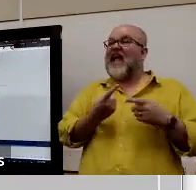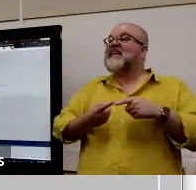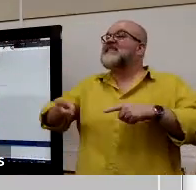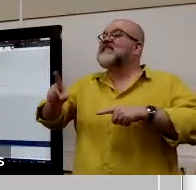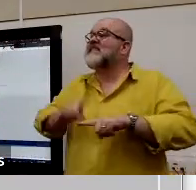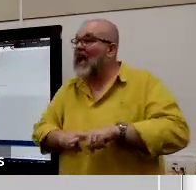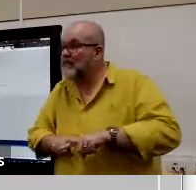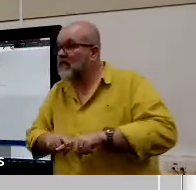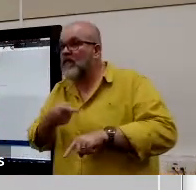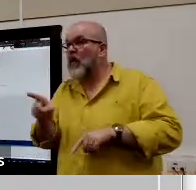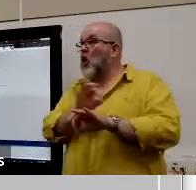Everyone will have access to that except those...